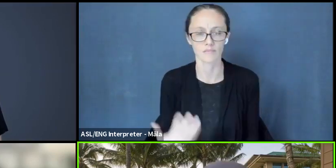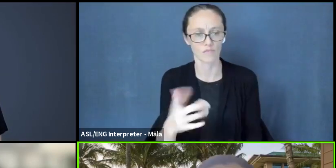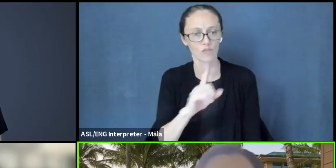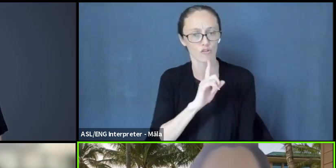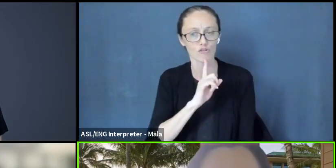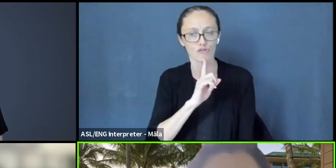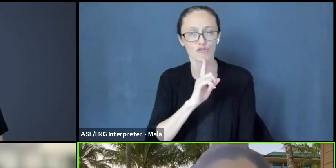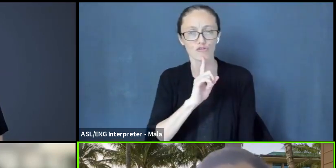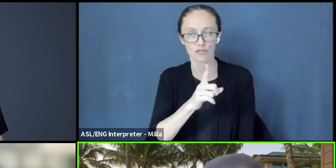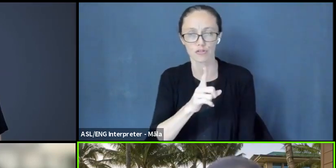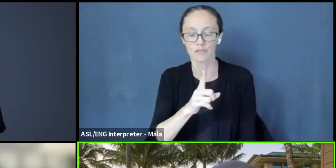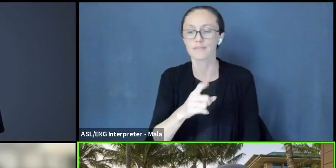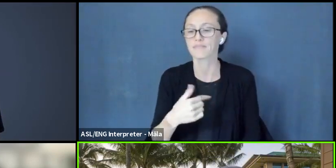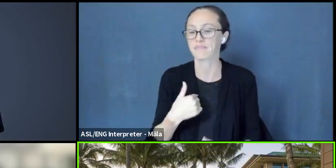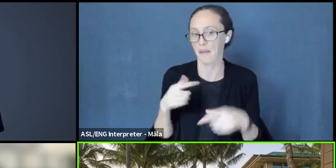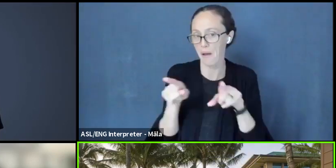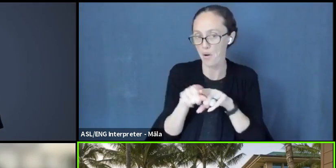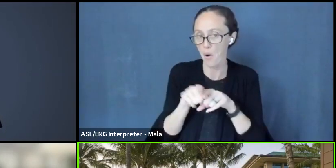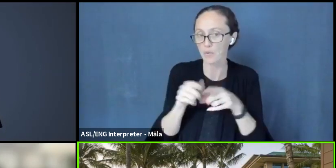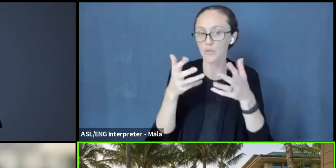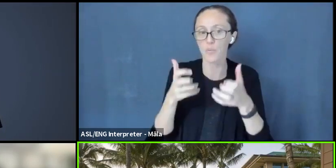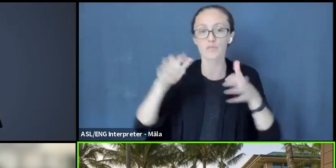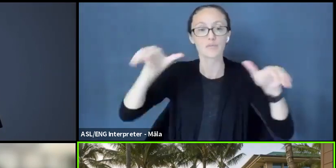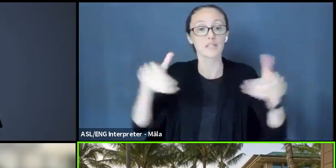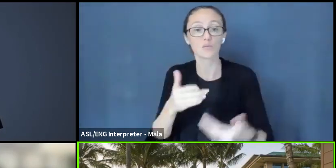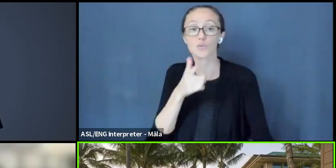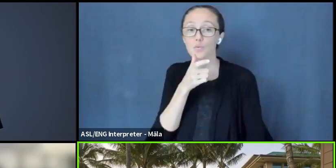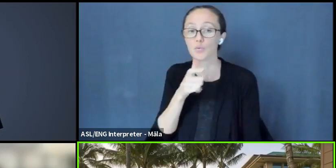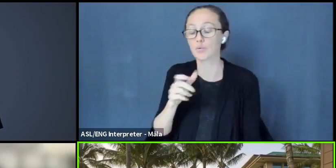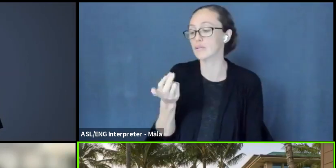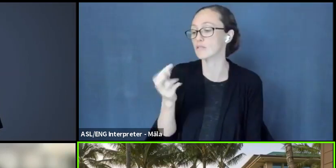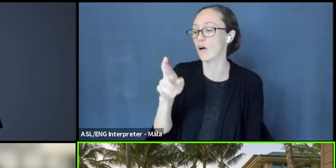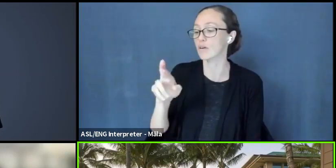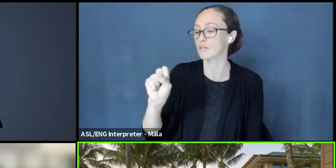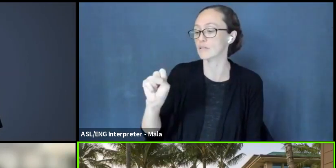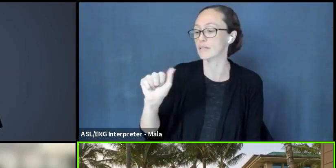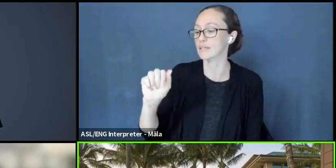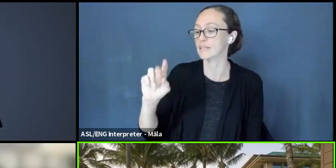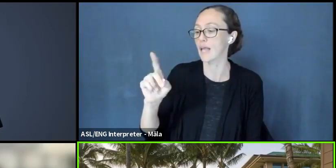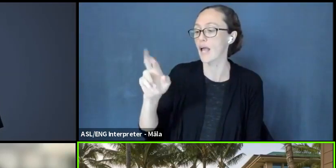And I would like to also introduce Dr. Sandra Chang on the call again.